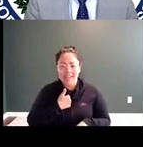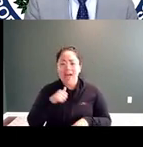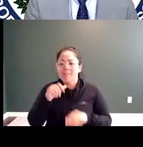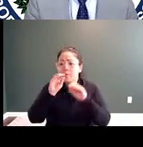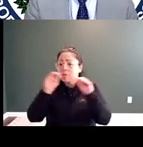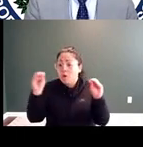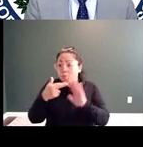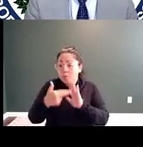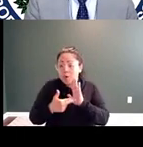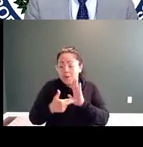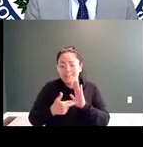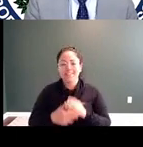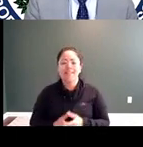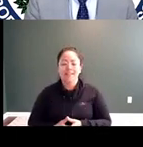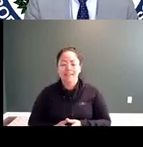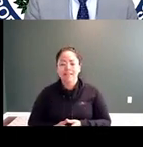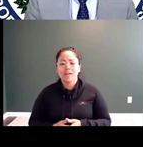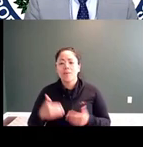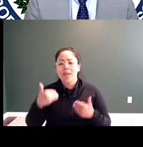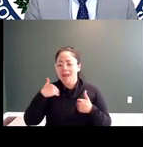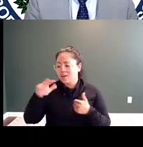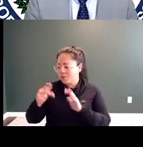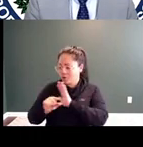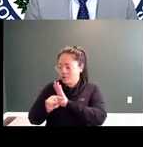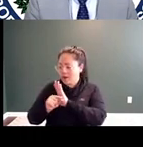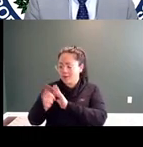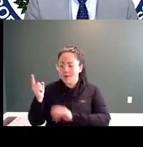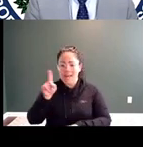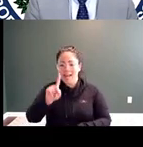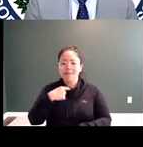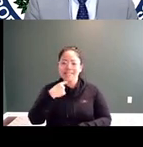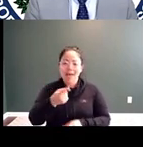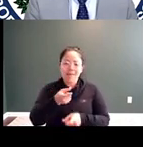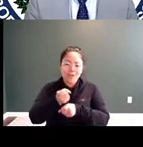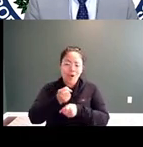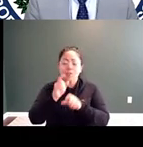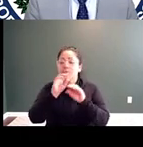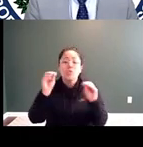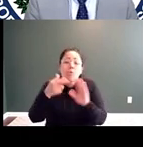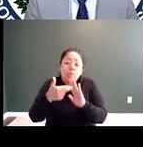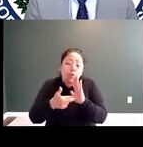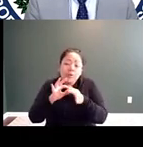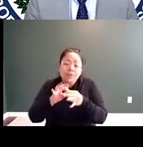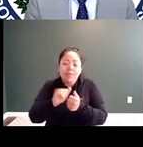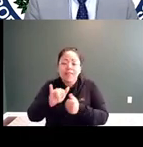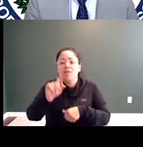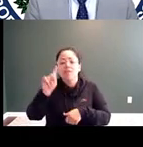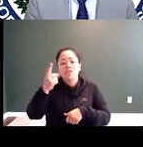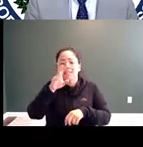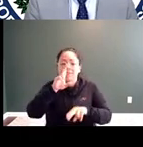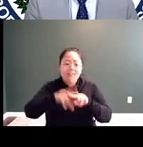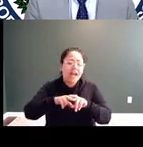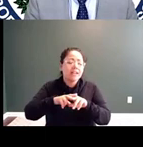We had a third grader get up and tell some jokes. You know, there were just no rules around it. It was just fun to get up there and share things about them,